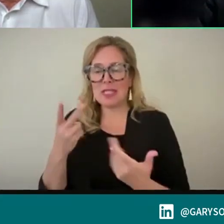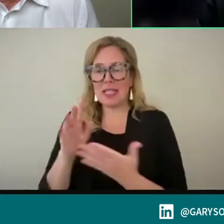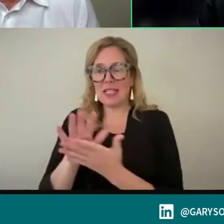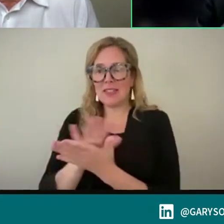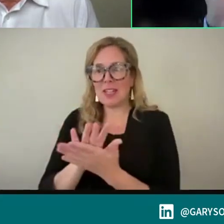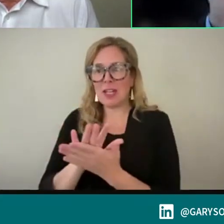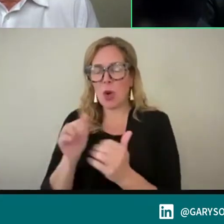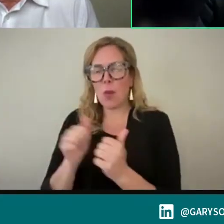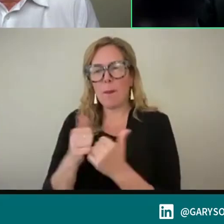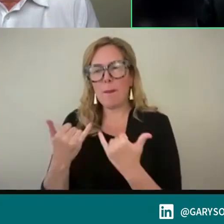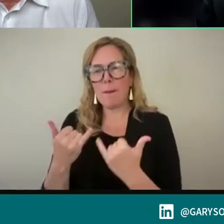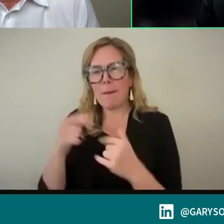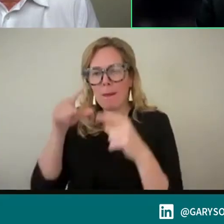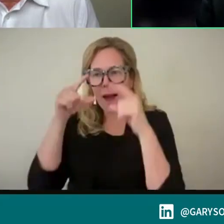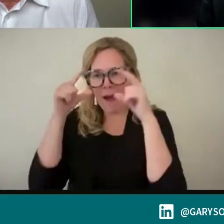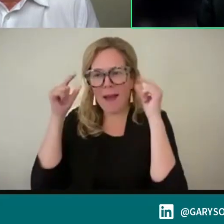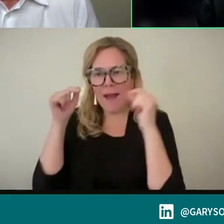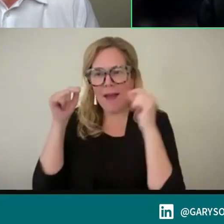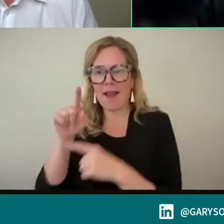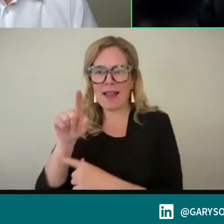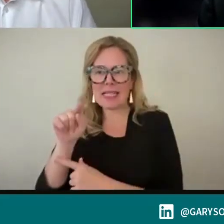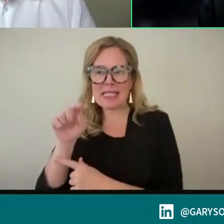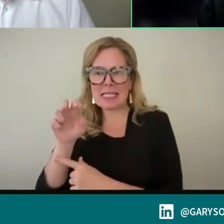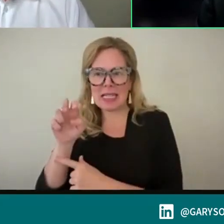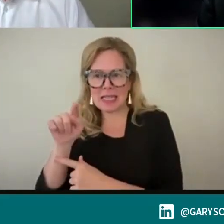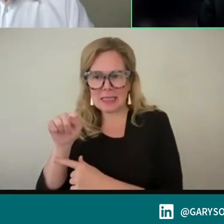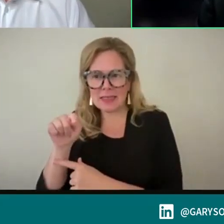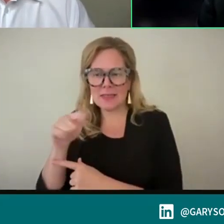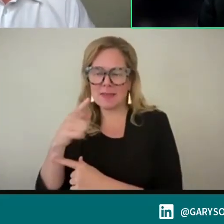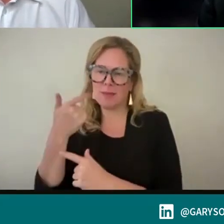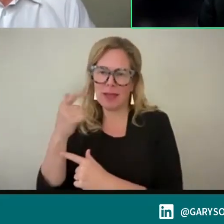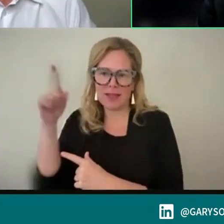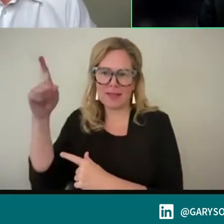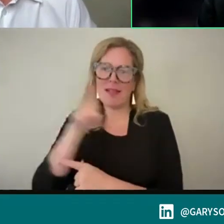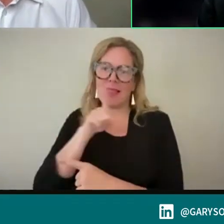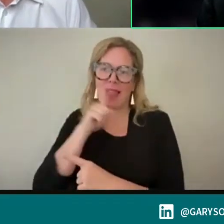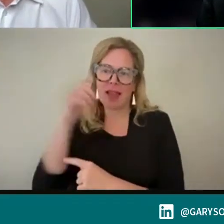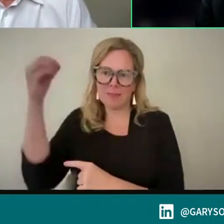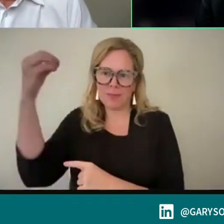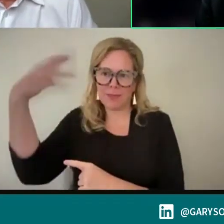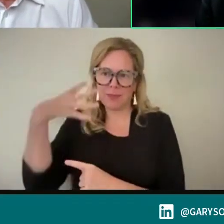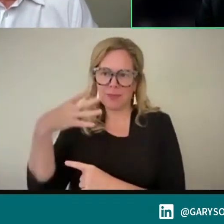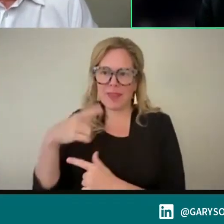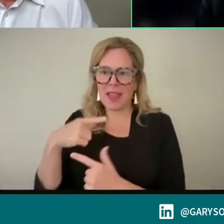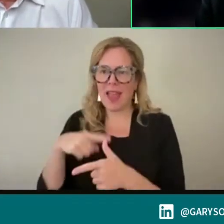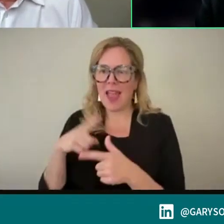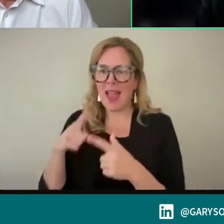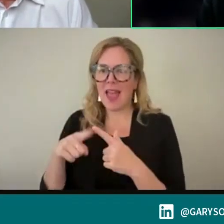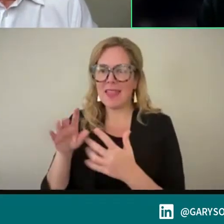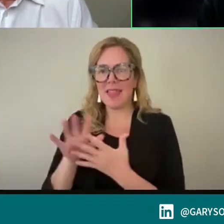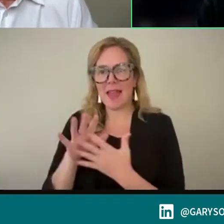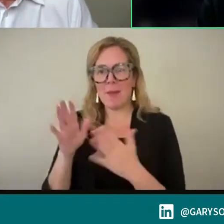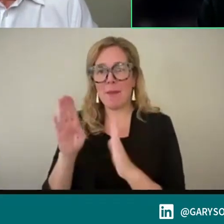right now due to the studio lights, and a blurred background out of a home in Northern New Jersey.